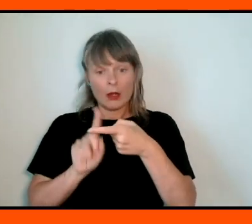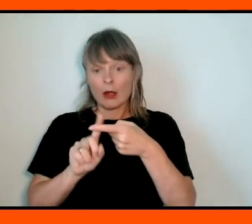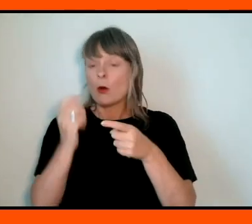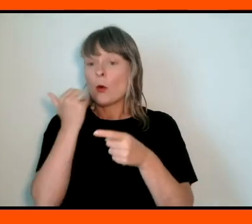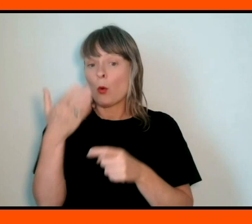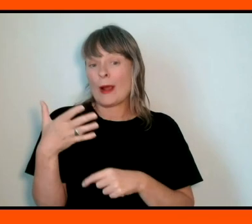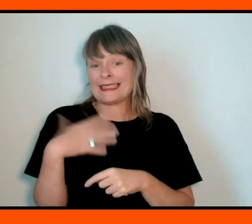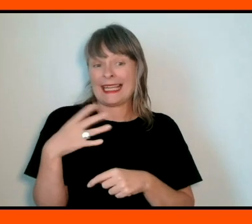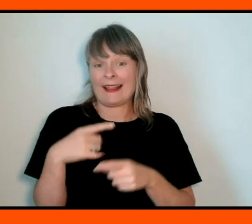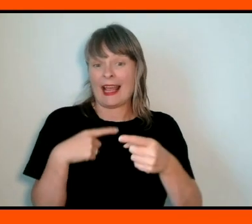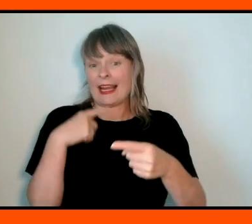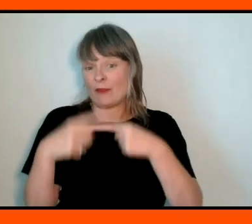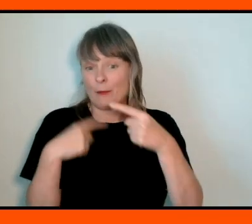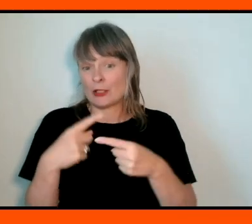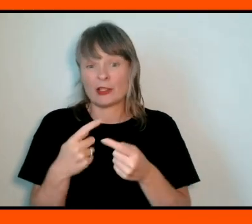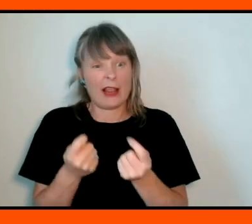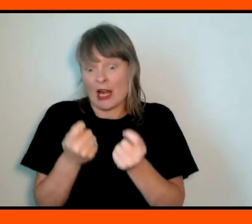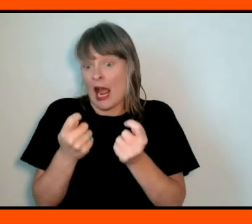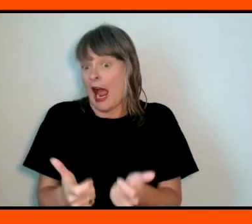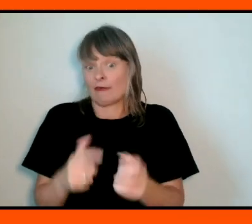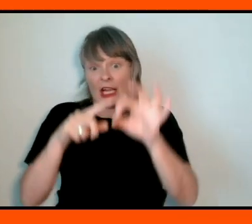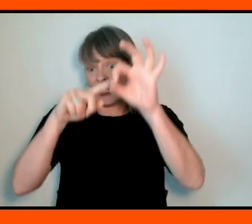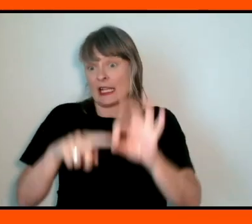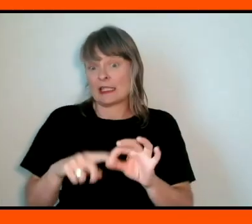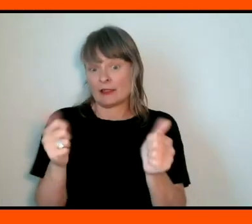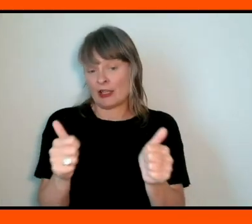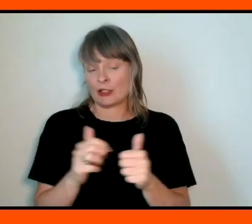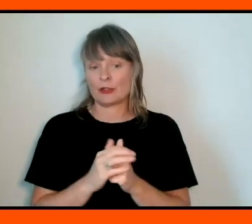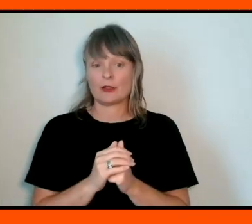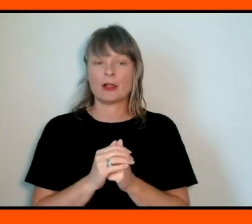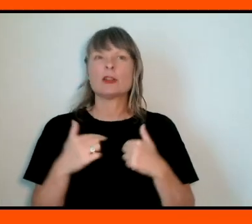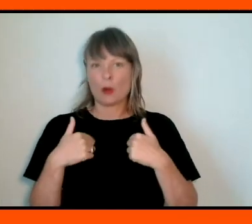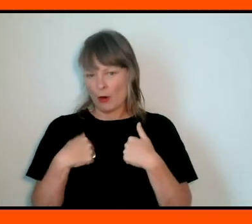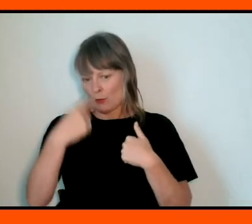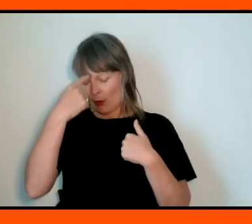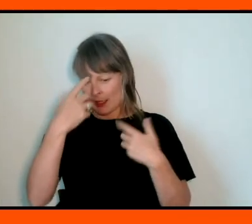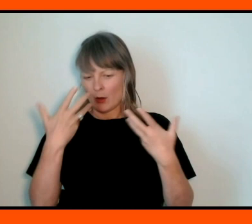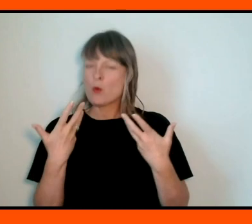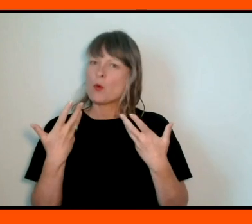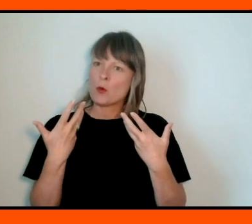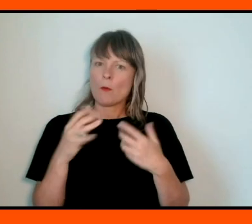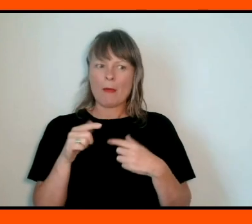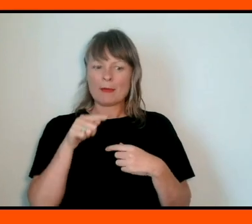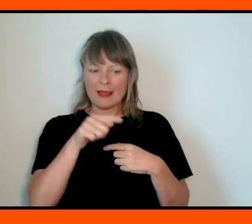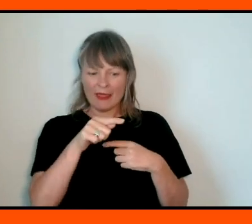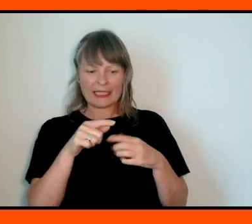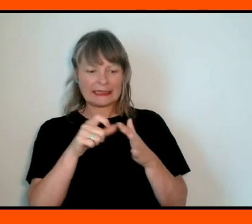As part of this we will consider whether it is likely we will need to collect the data in a future Census to create a time series.